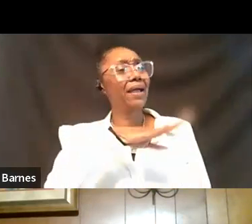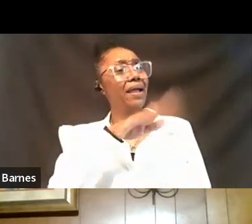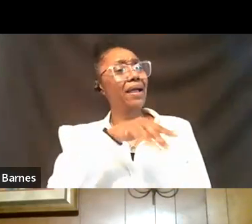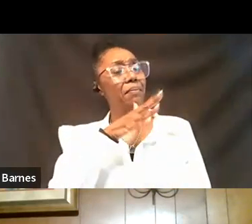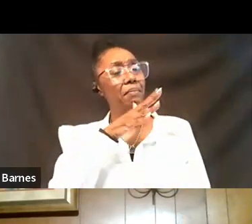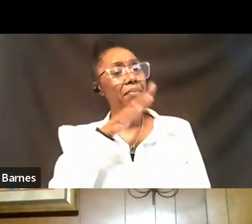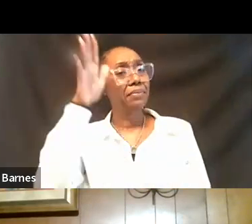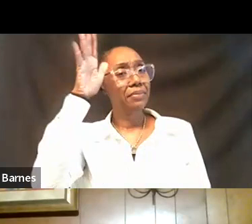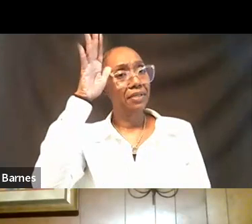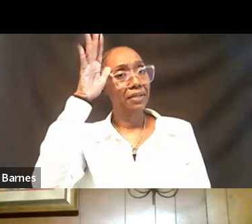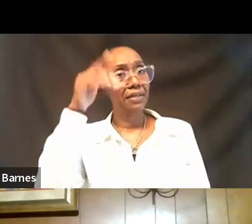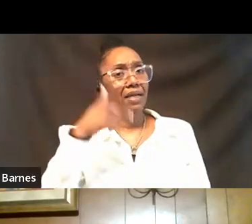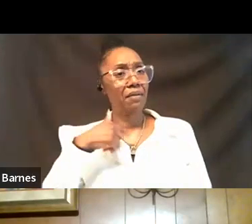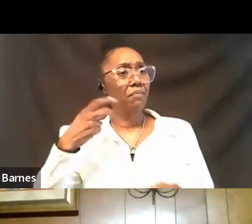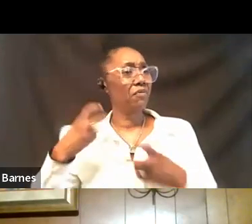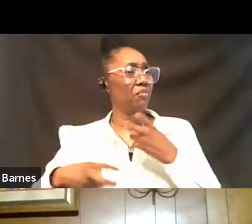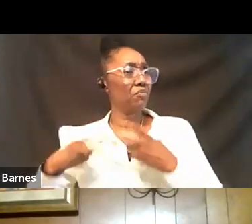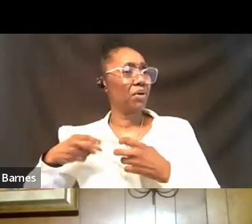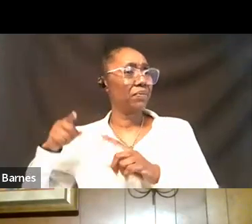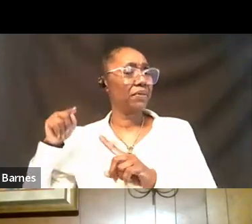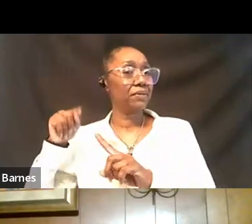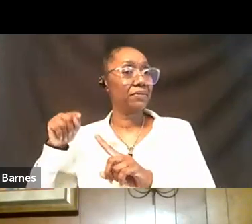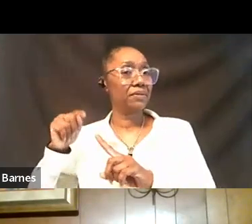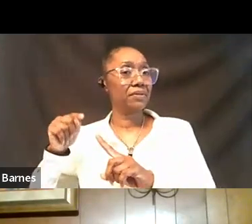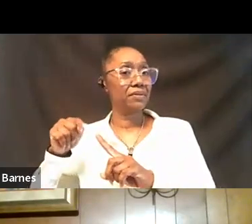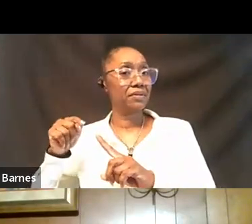I haven't saw with the I'm having a little trouble with this. It's okay.